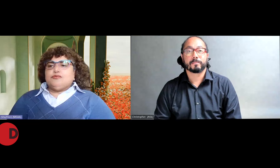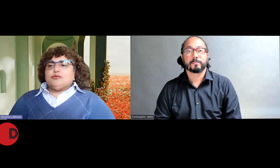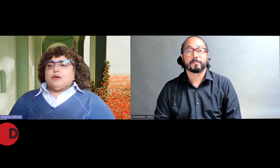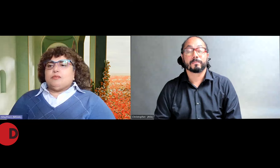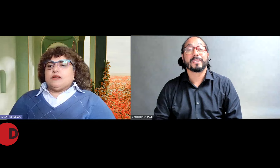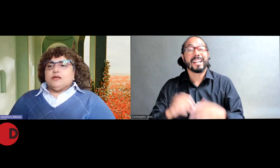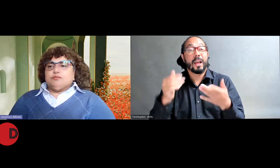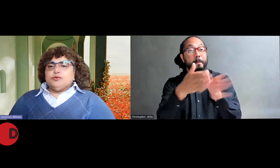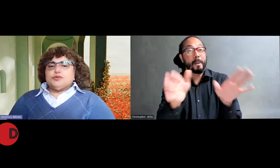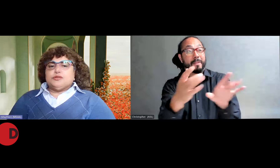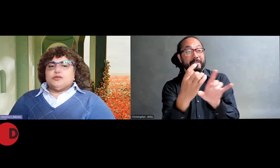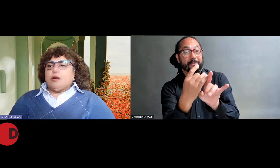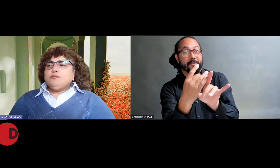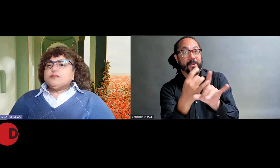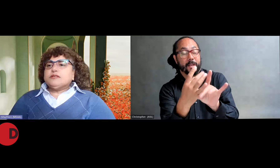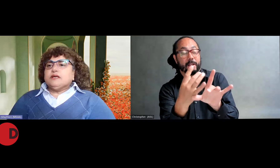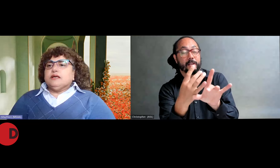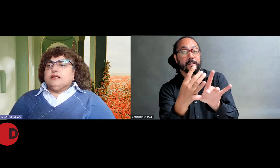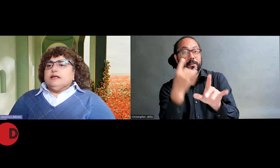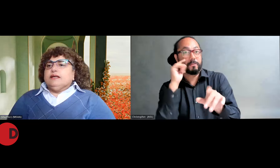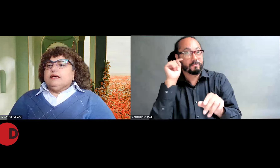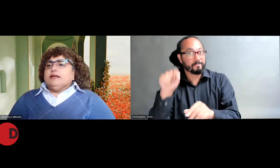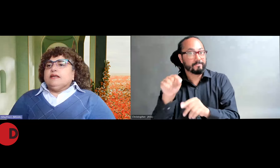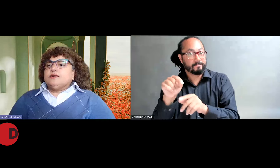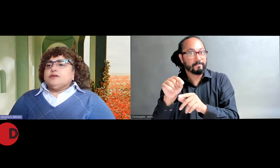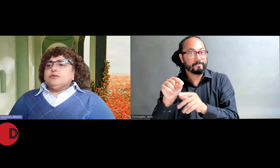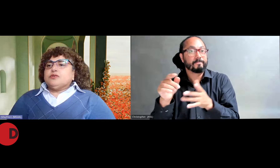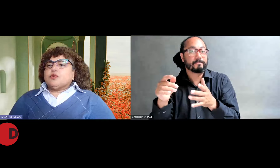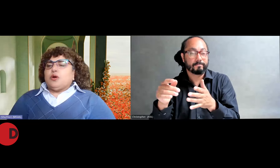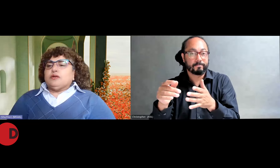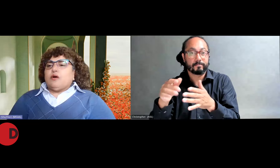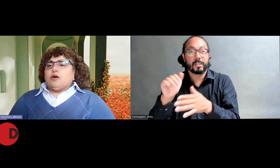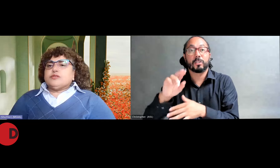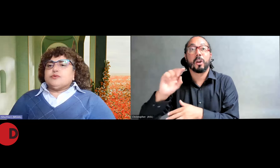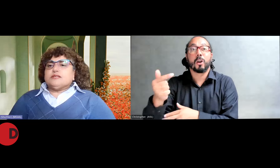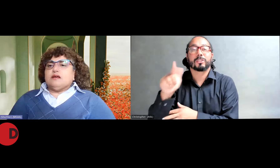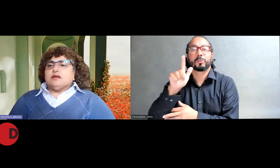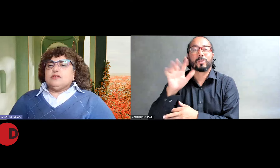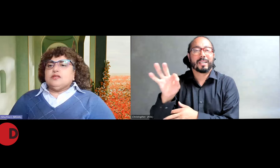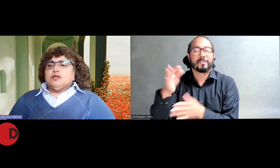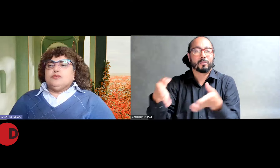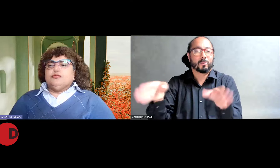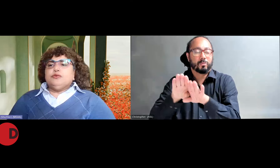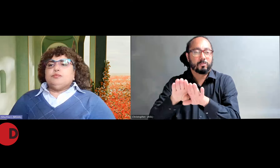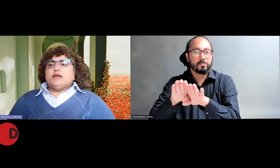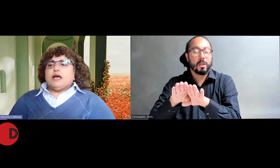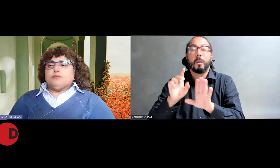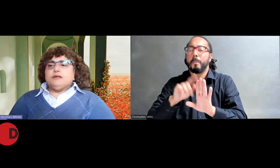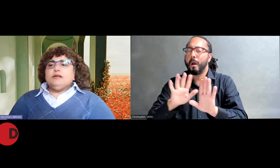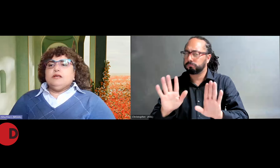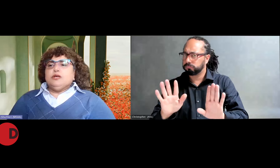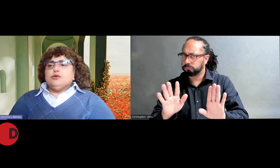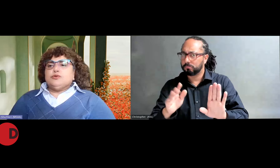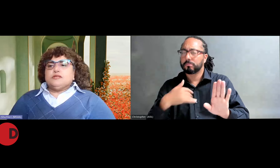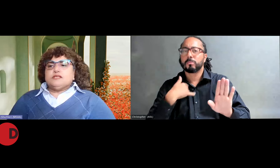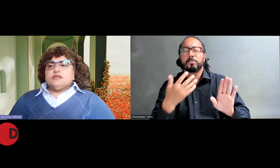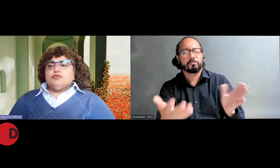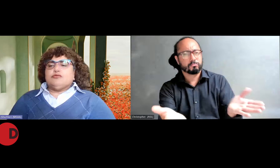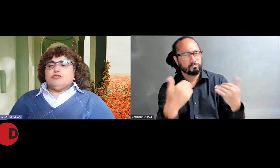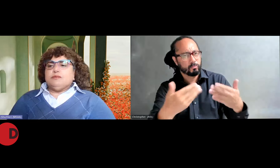Public feedback closed on August 29th but we would be happy